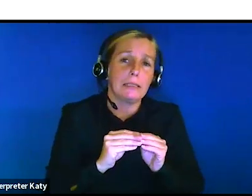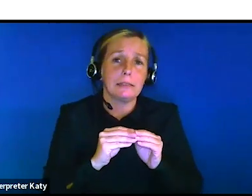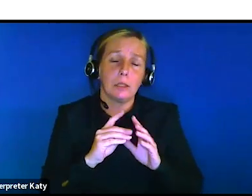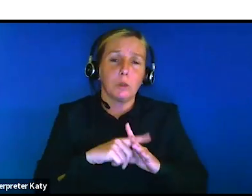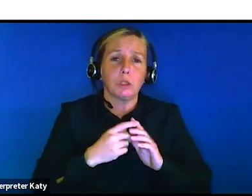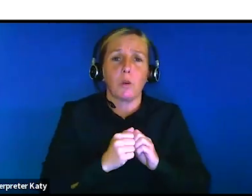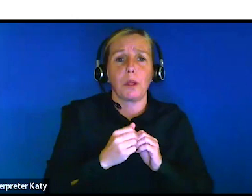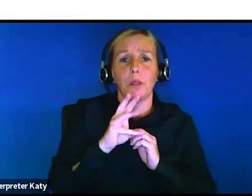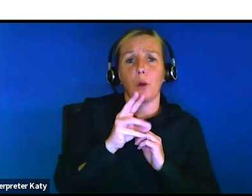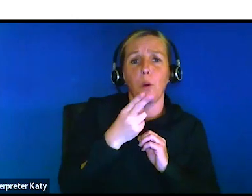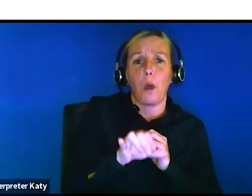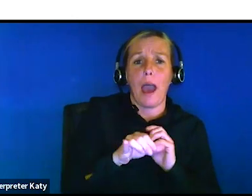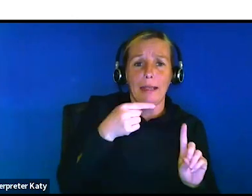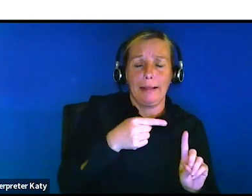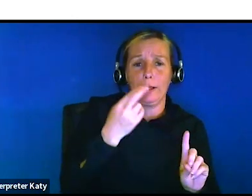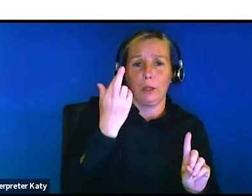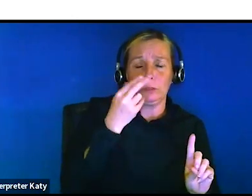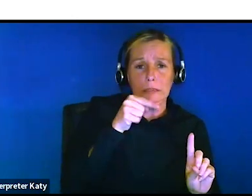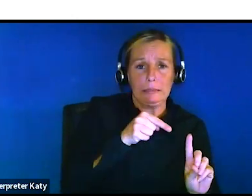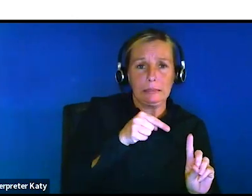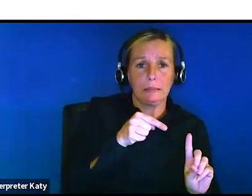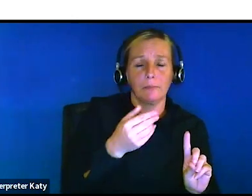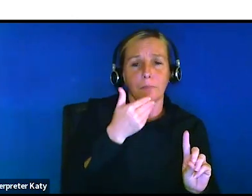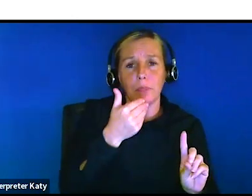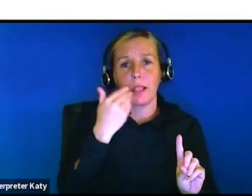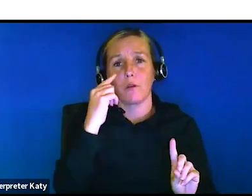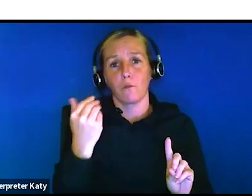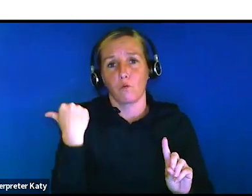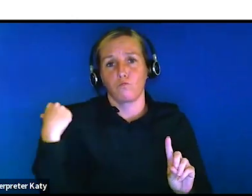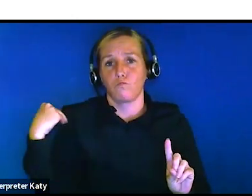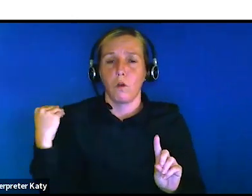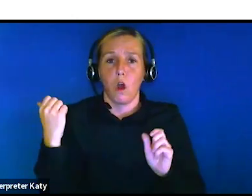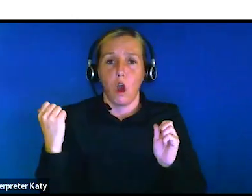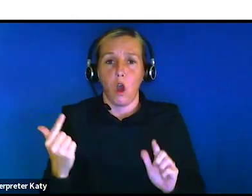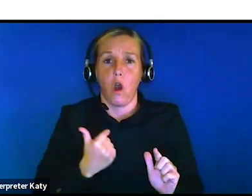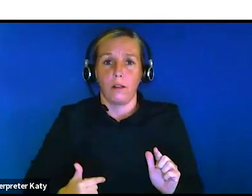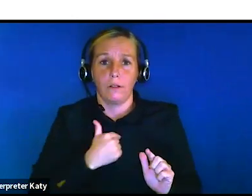And so thank you for reminding all of us of why we are having this conversation today